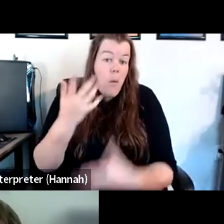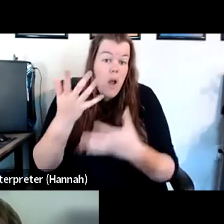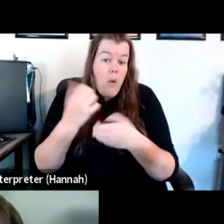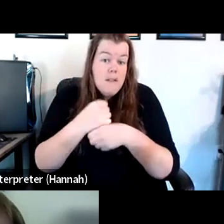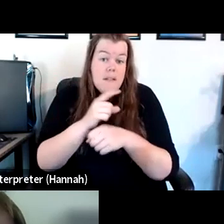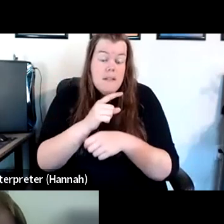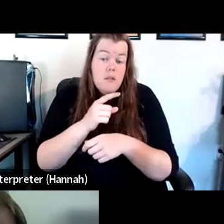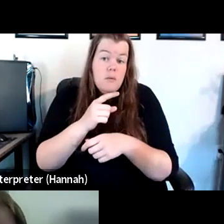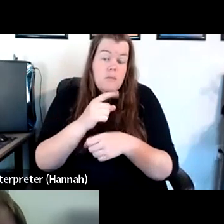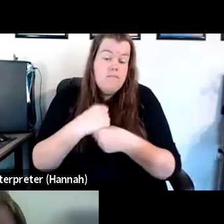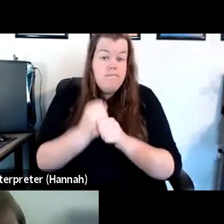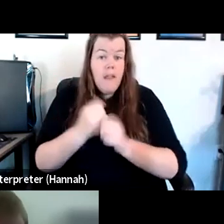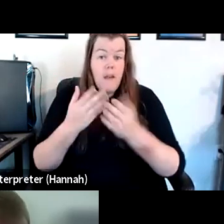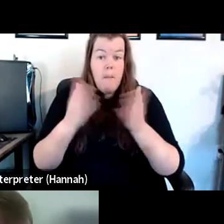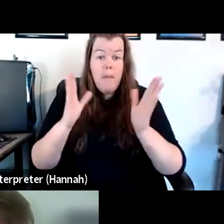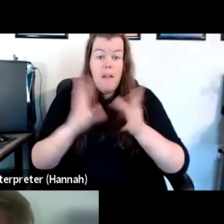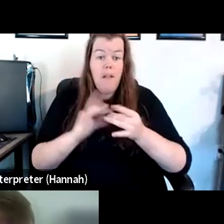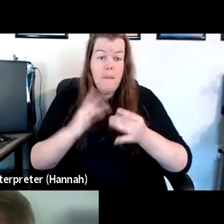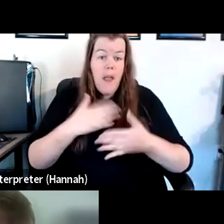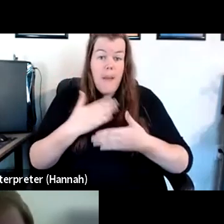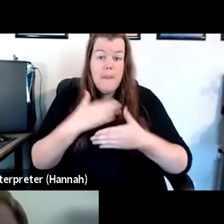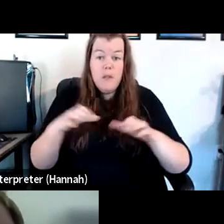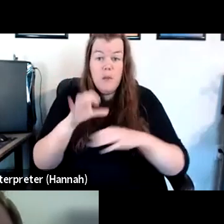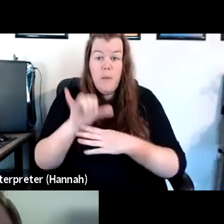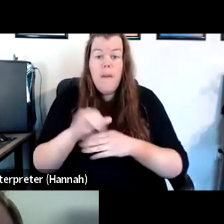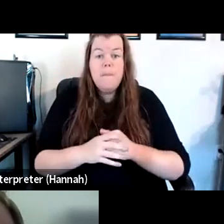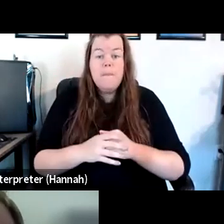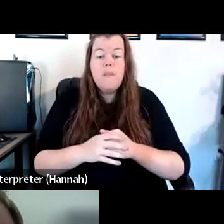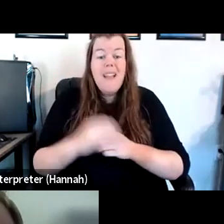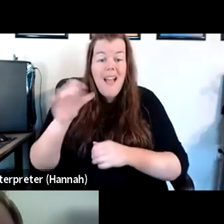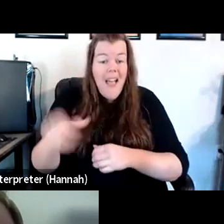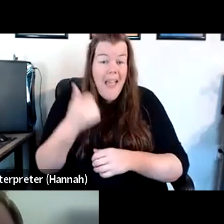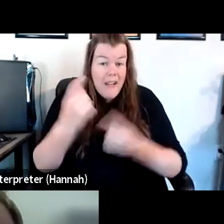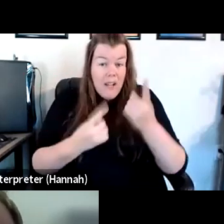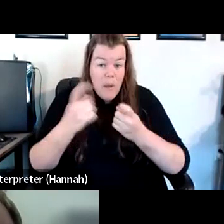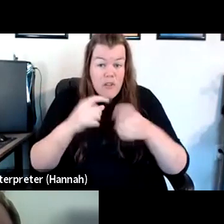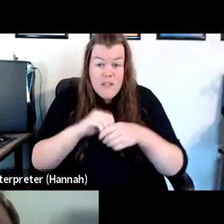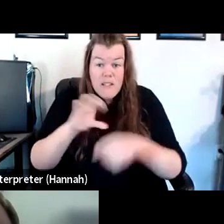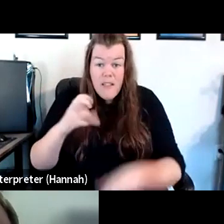do that now, too. So to start off did we have any questions come through the chat during that time?